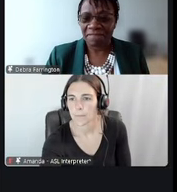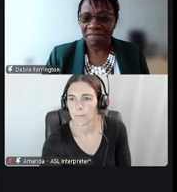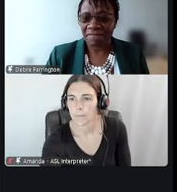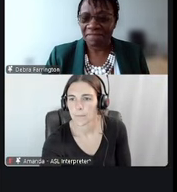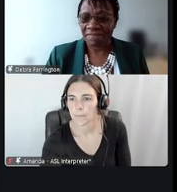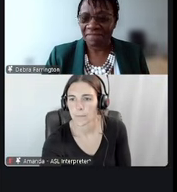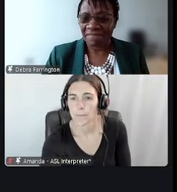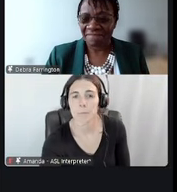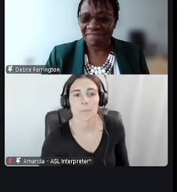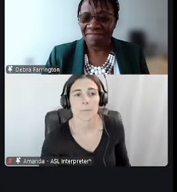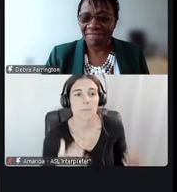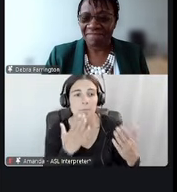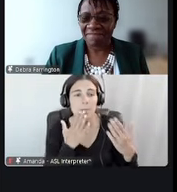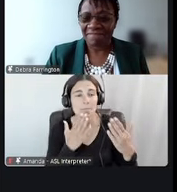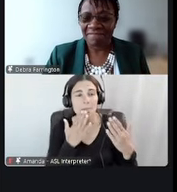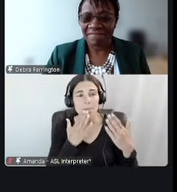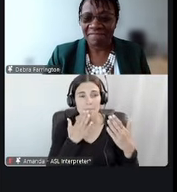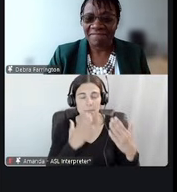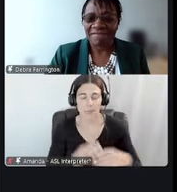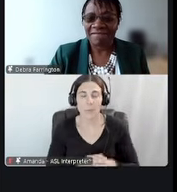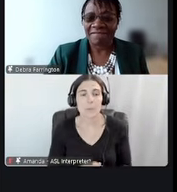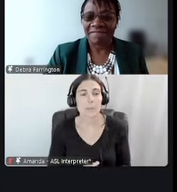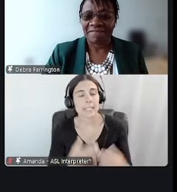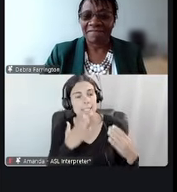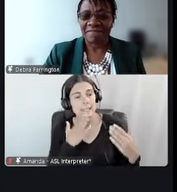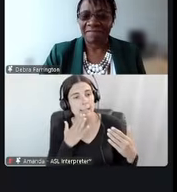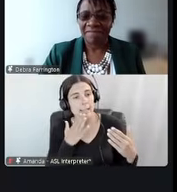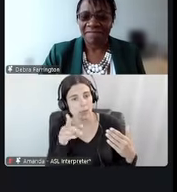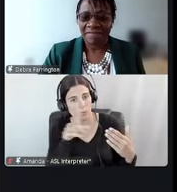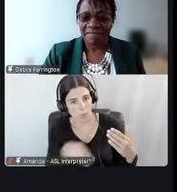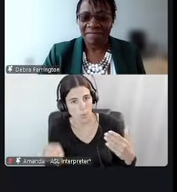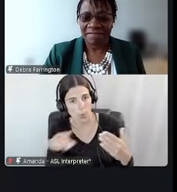Thank you, Deputy Secretary Frankington, and thank you to everyone participating on this